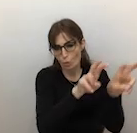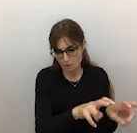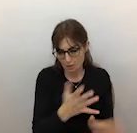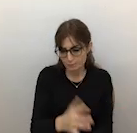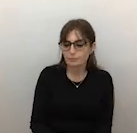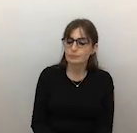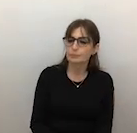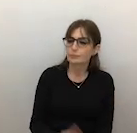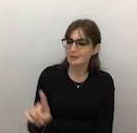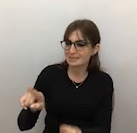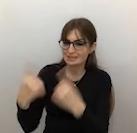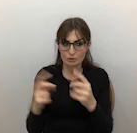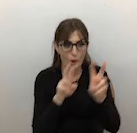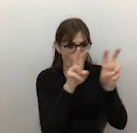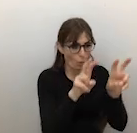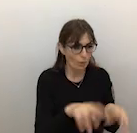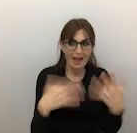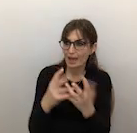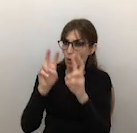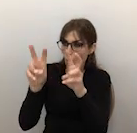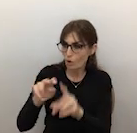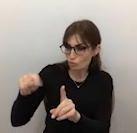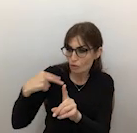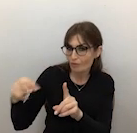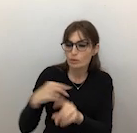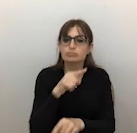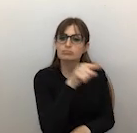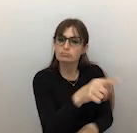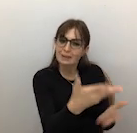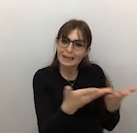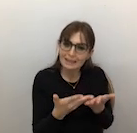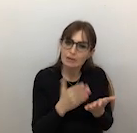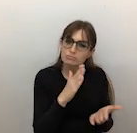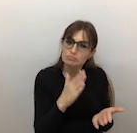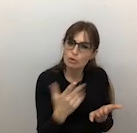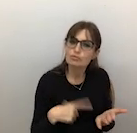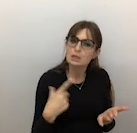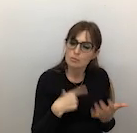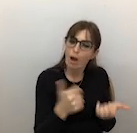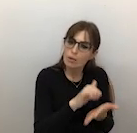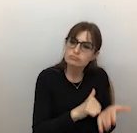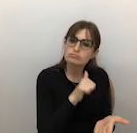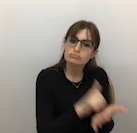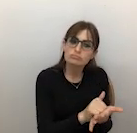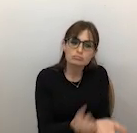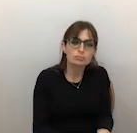What is the difference between an audit and an audit review? An audit provides reasonable assurance that the financial statements are free from